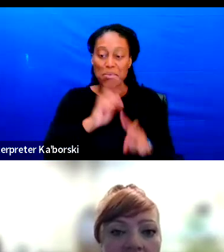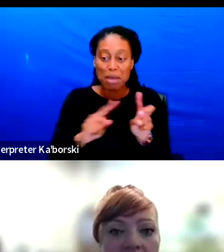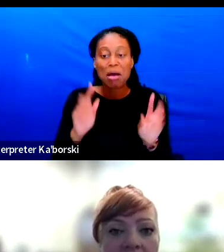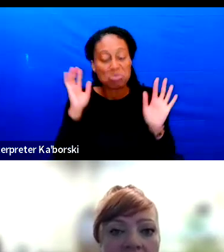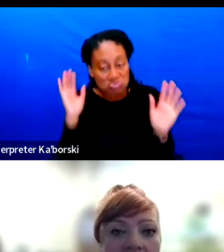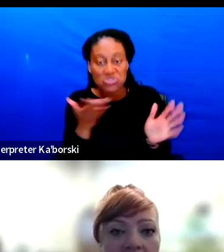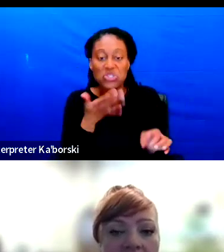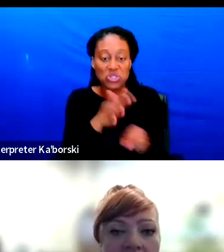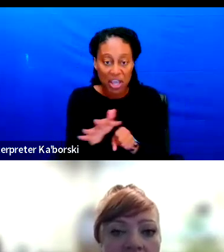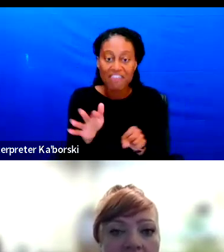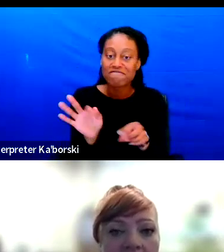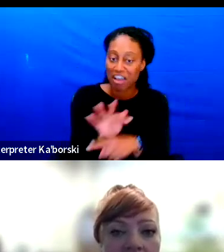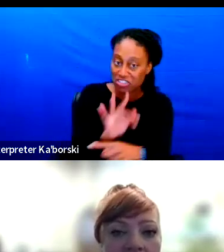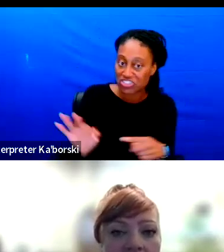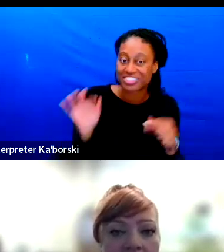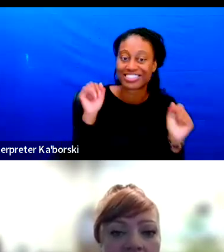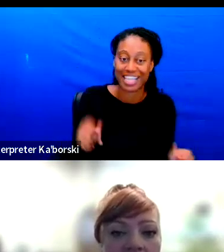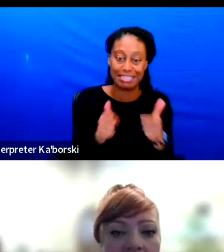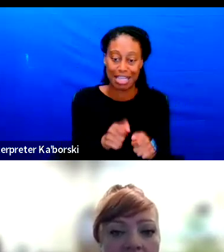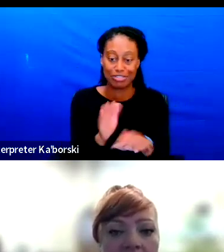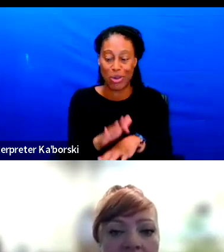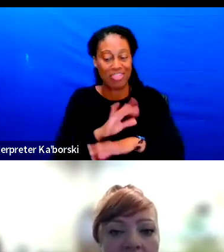Kyle Kleist: is functional is all they needed. Kyle Kleist: So.